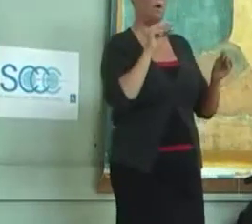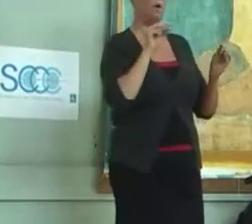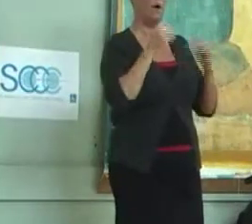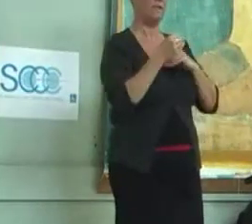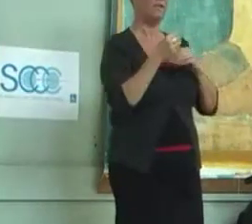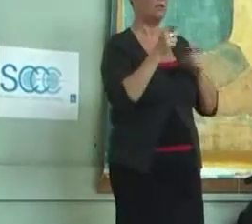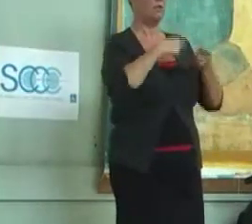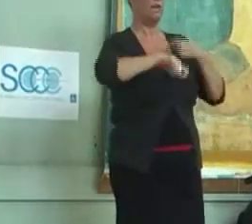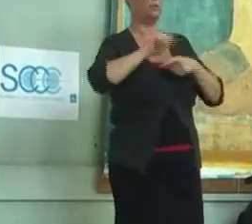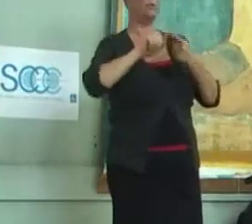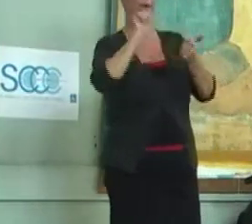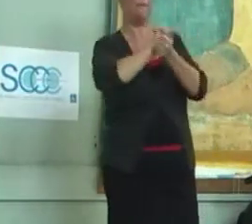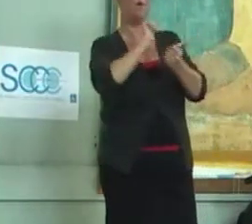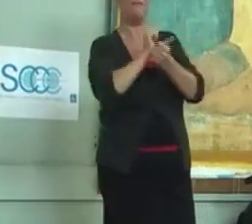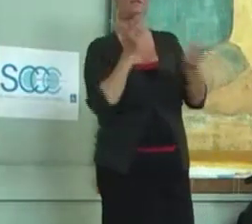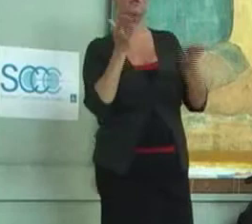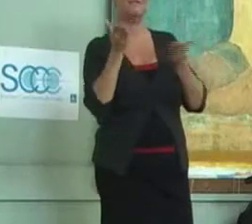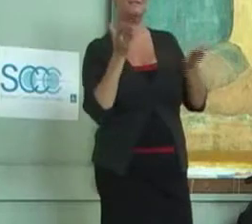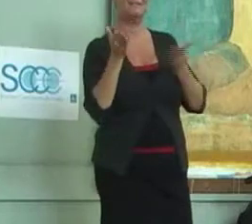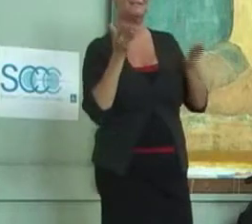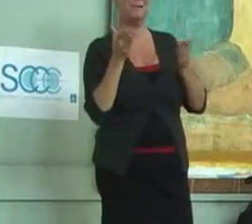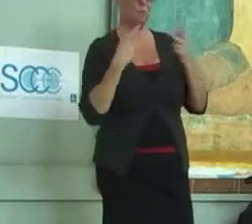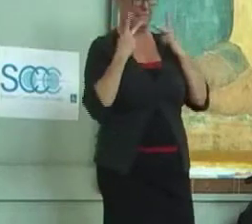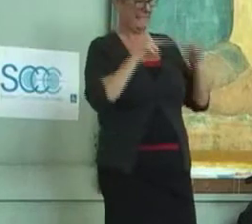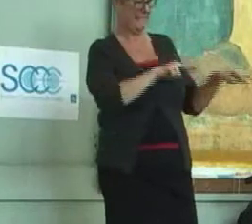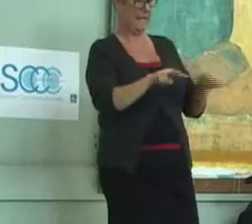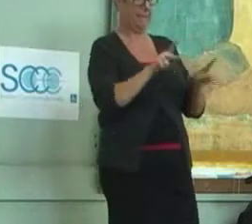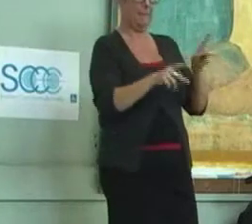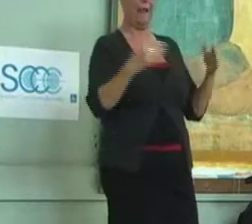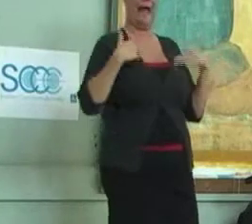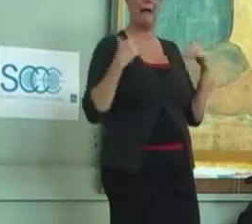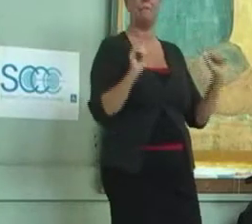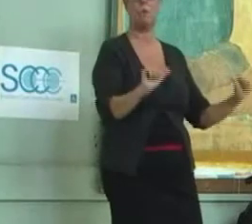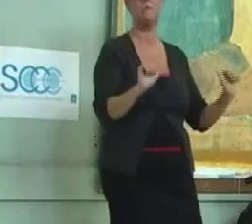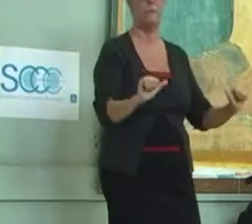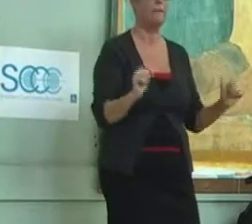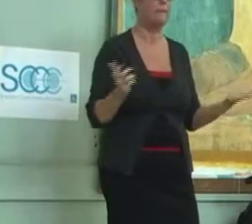because we see them as having possibilities to encourage people to do what they want to do